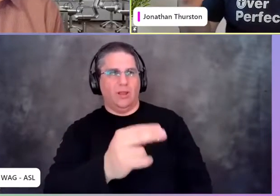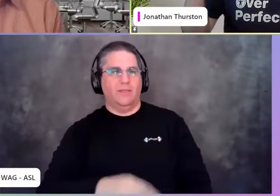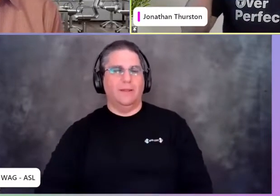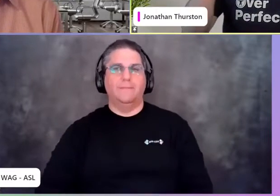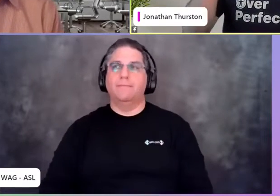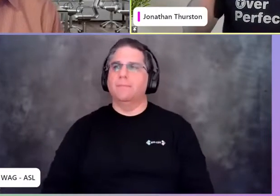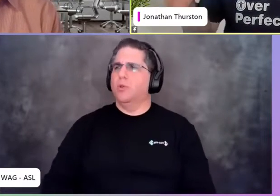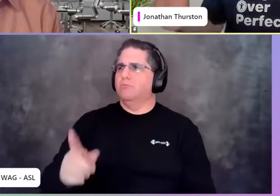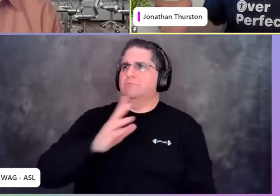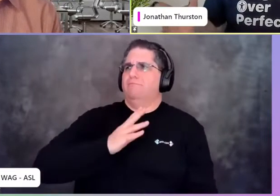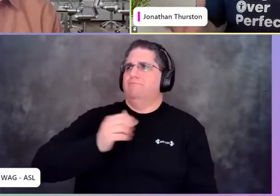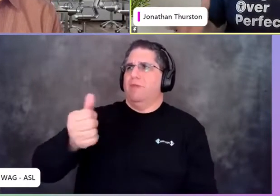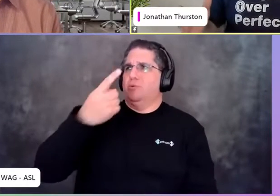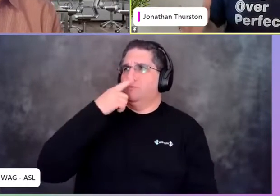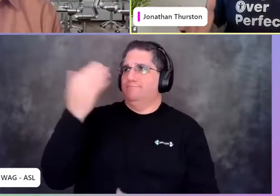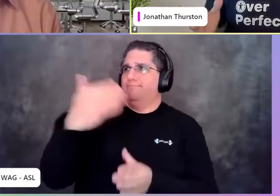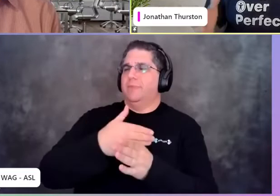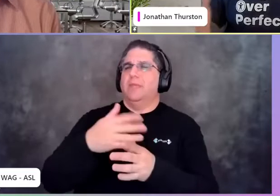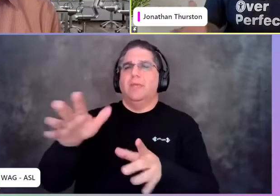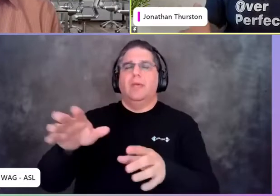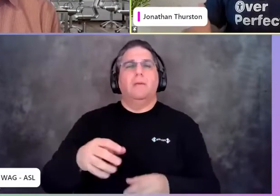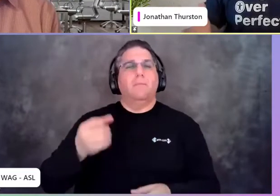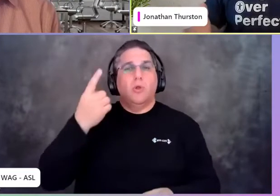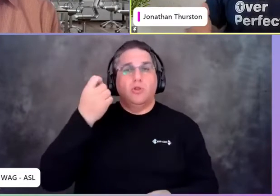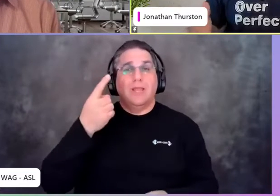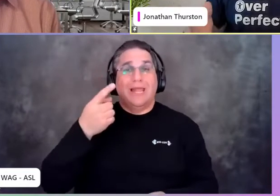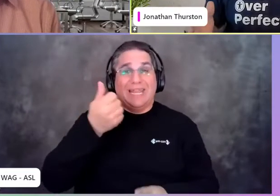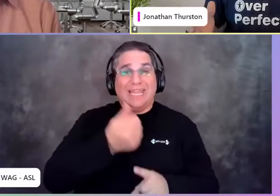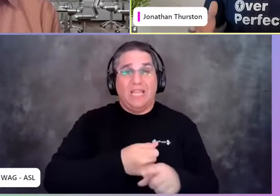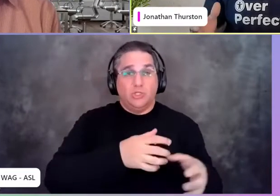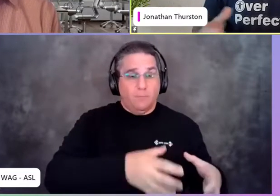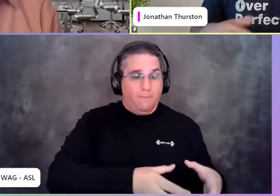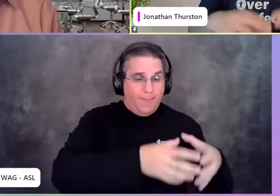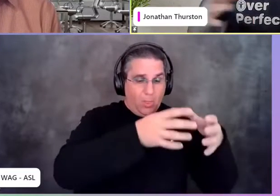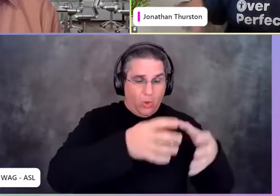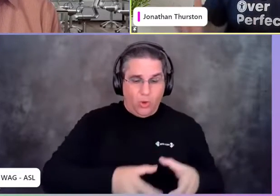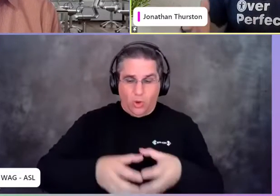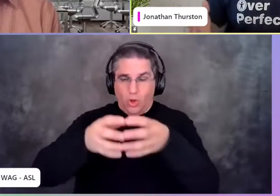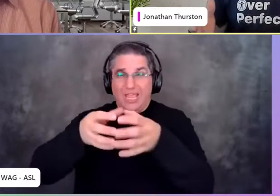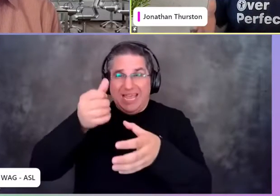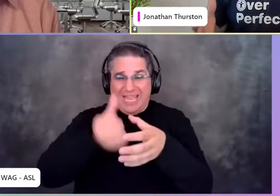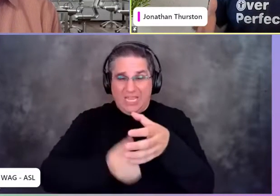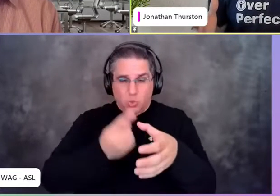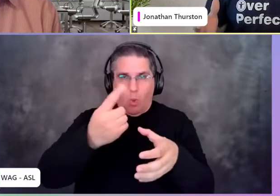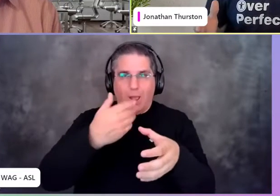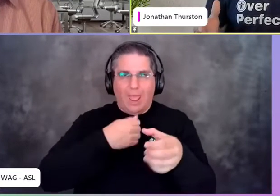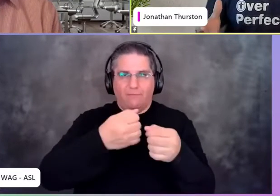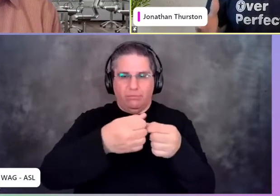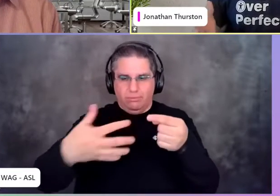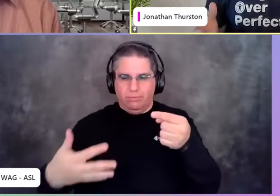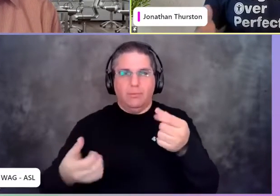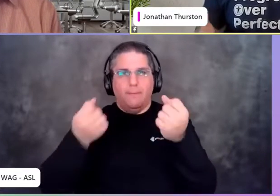variables that can be assessed and scored around each of those. Sorry Jonathan,, jump back in. [JONATHAN] No I love